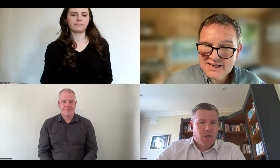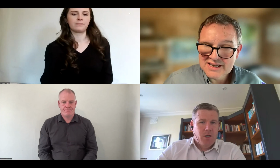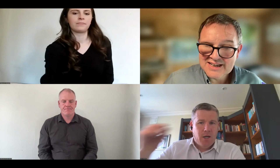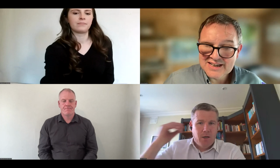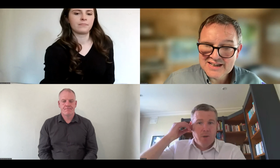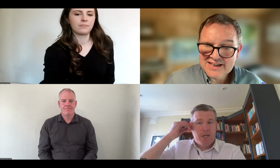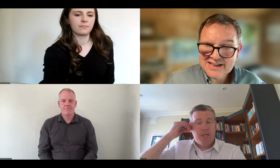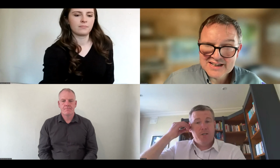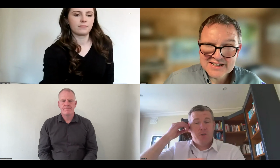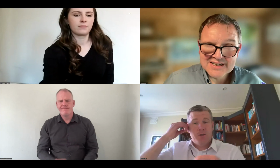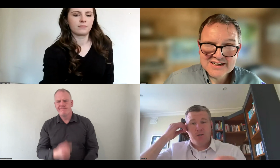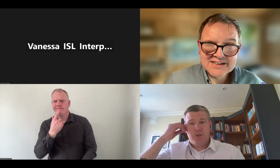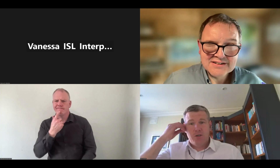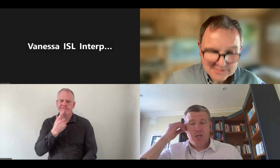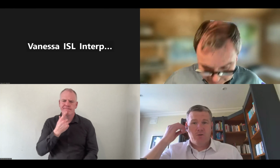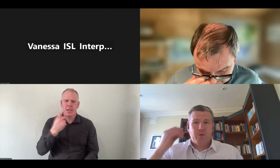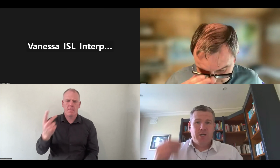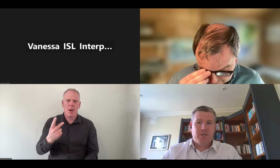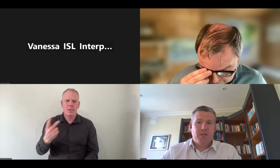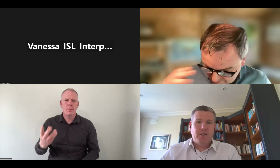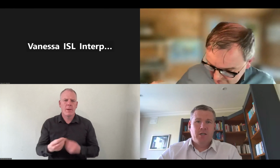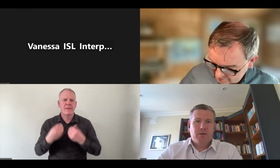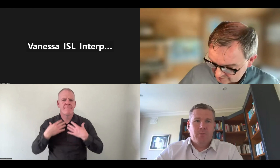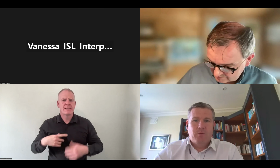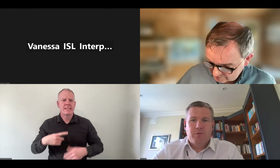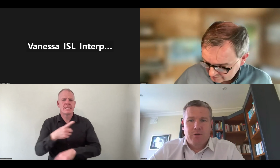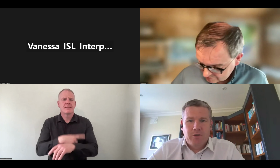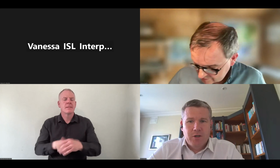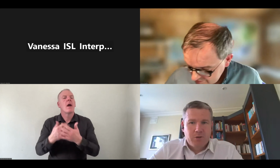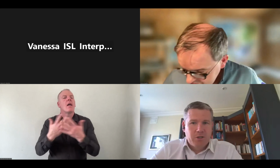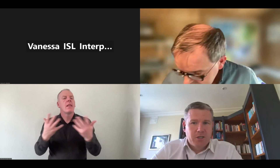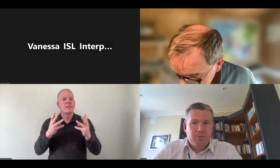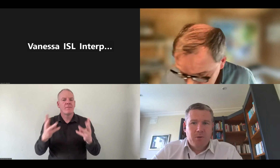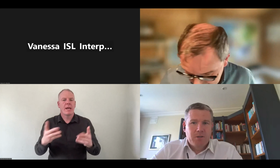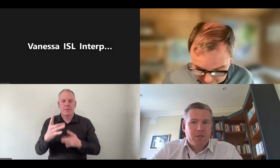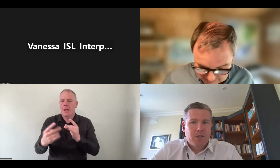Again, so there's lots of ways. I think the first thing I would suggest, maybe,